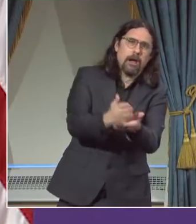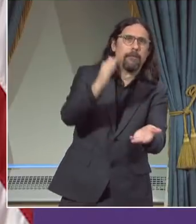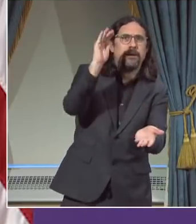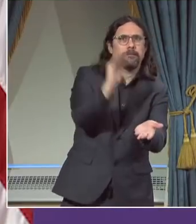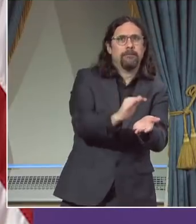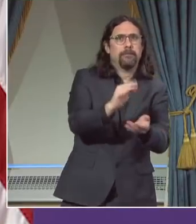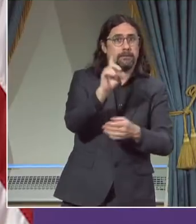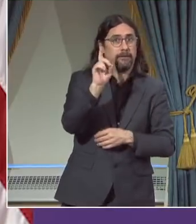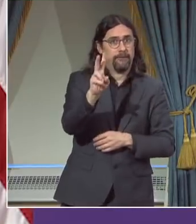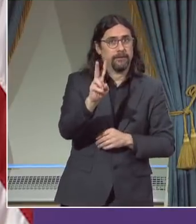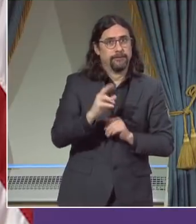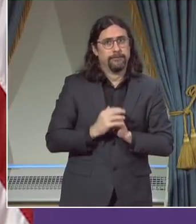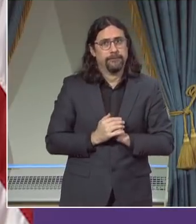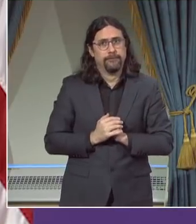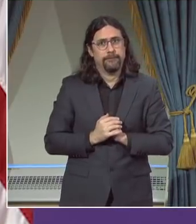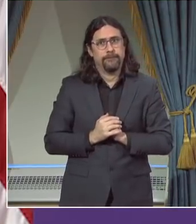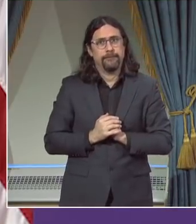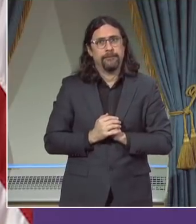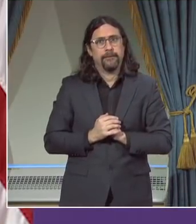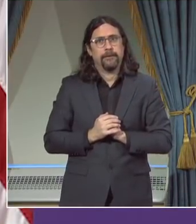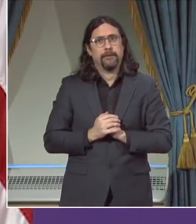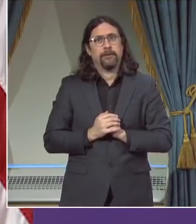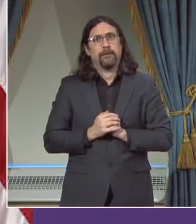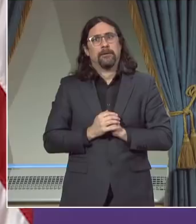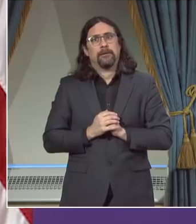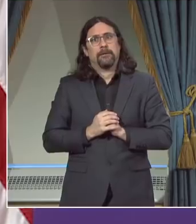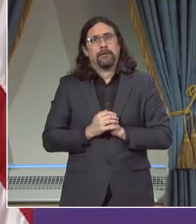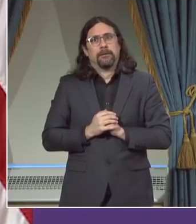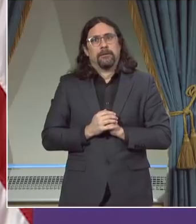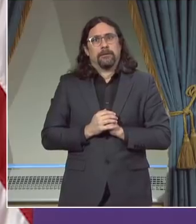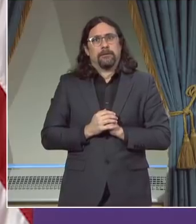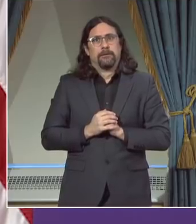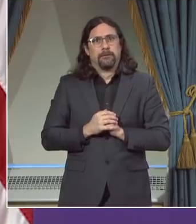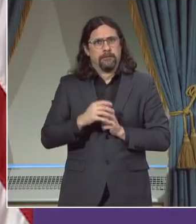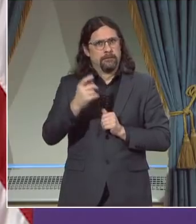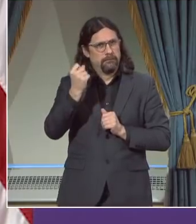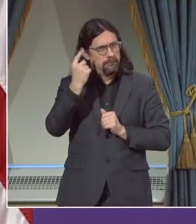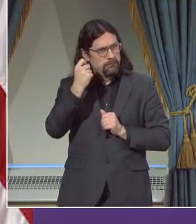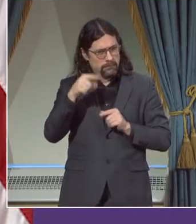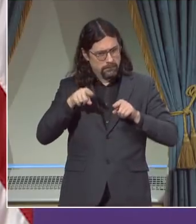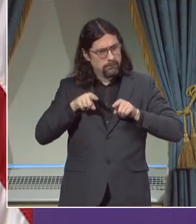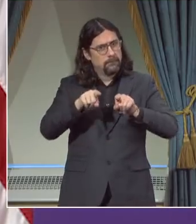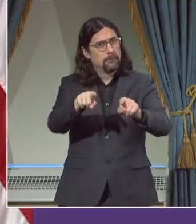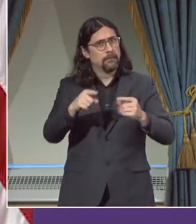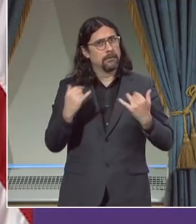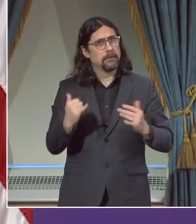ATTH DANGER, INCLUDING THE RECURRENCE FROM PRVEIO USCAS.SE TT HAWORK WI LL CONTINUE NO